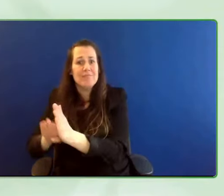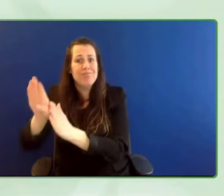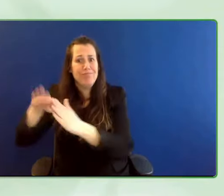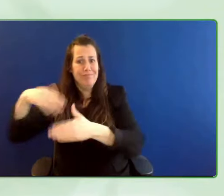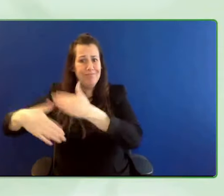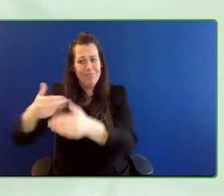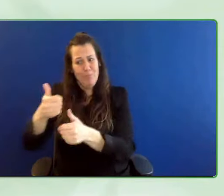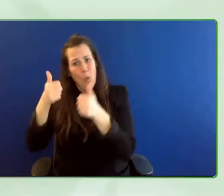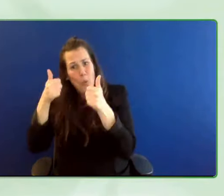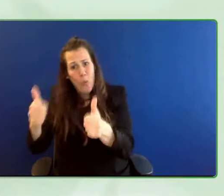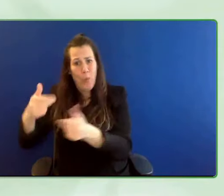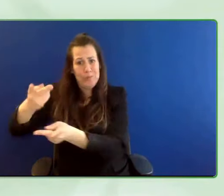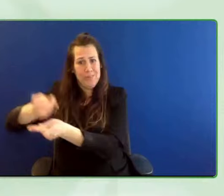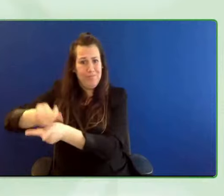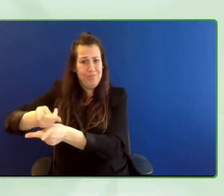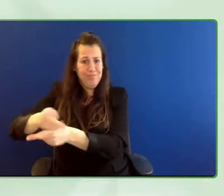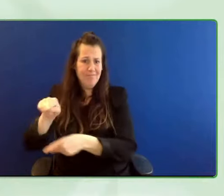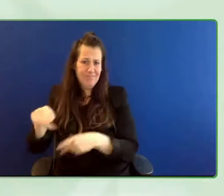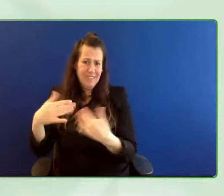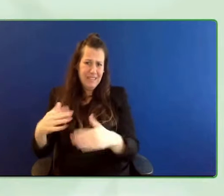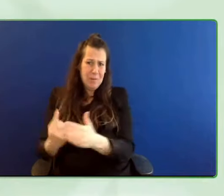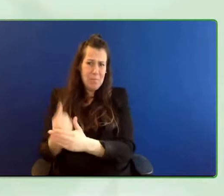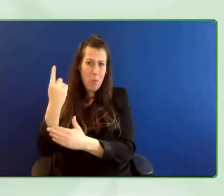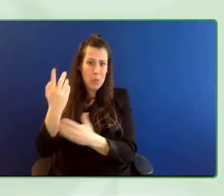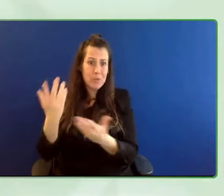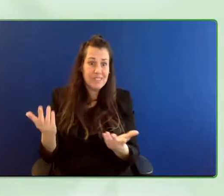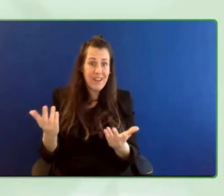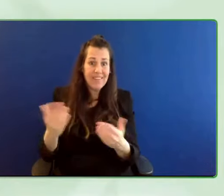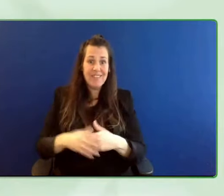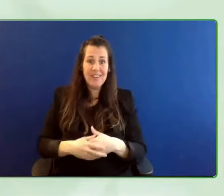with you in the future. Thank you very much, Hazel.